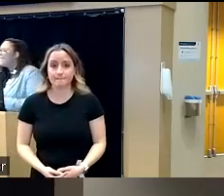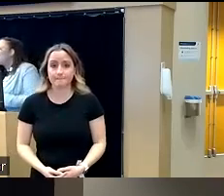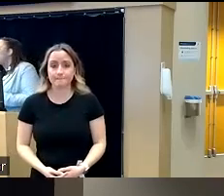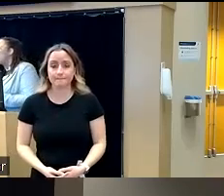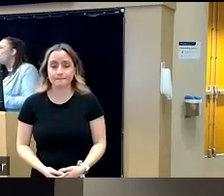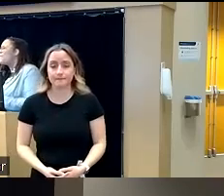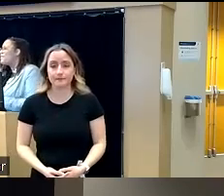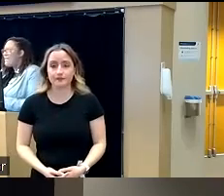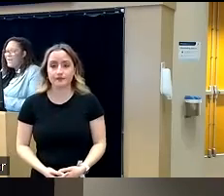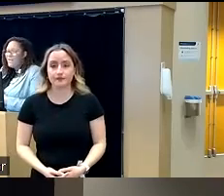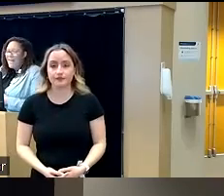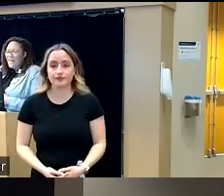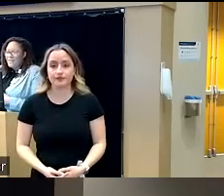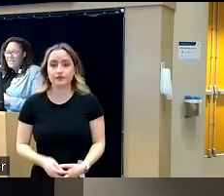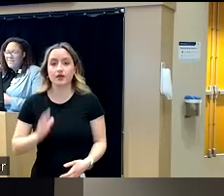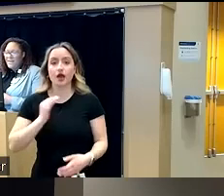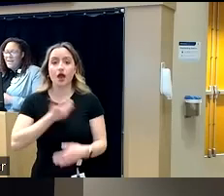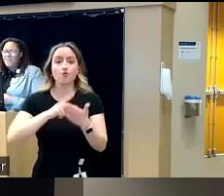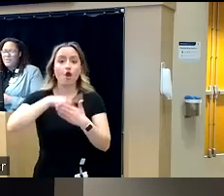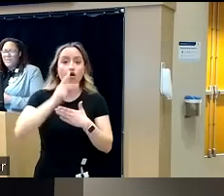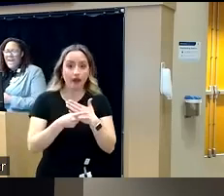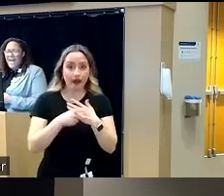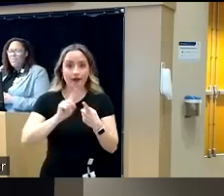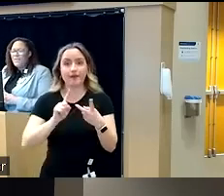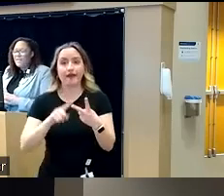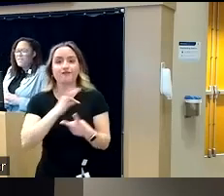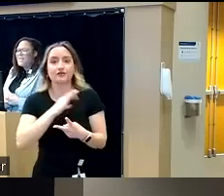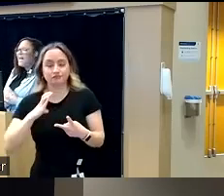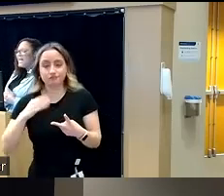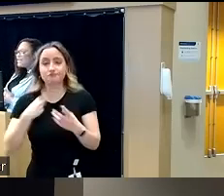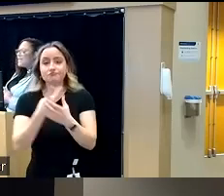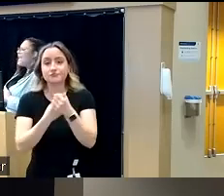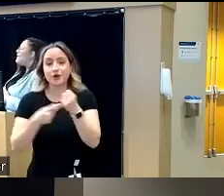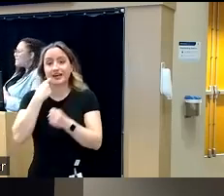in terms of our program and our faculty so we have both addiction Psychiatry and